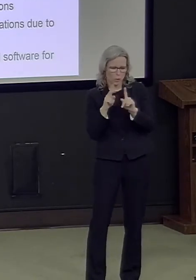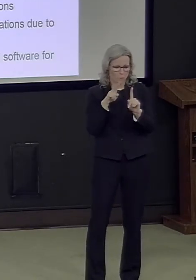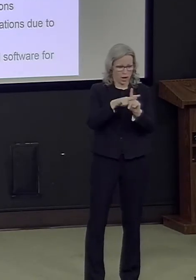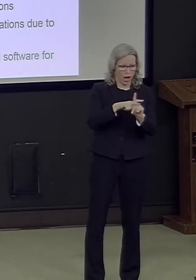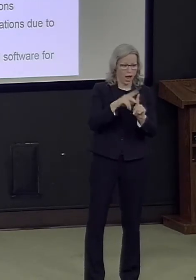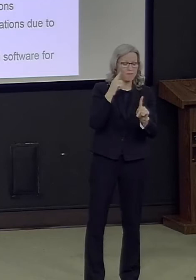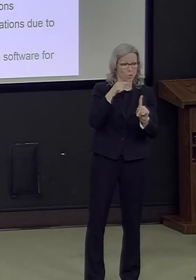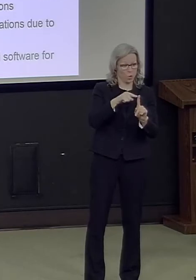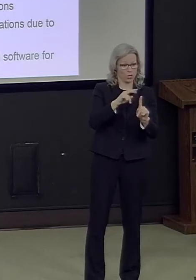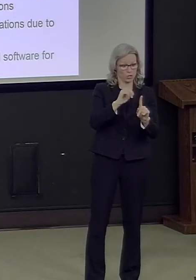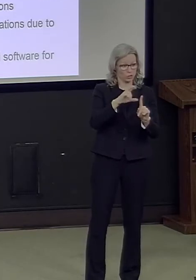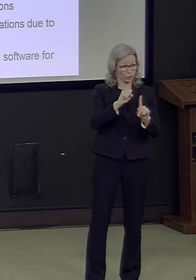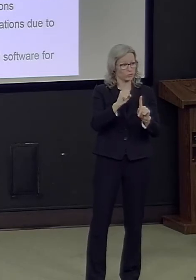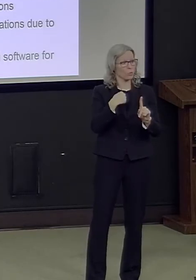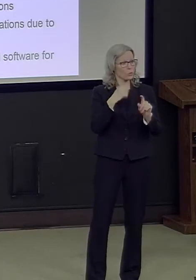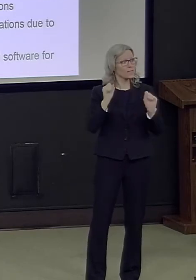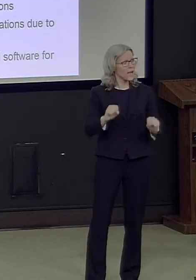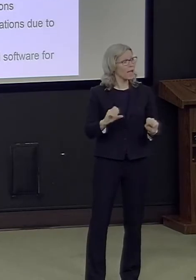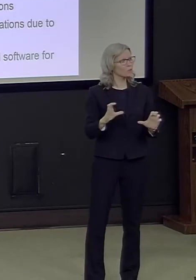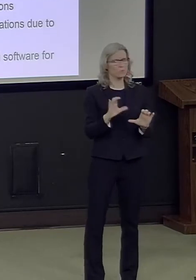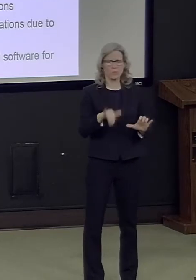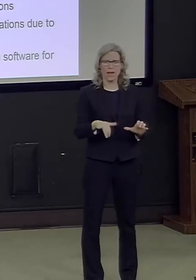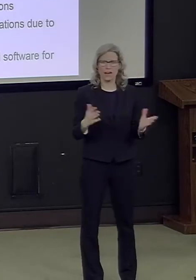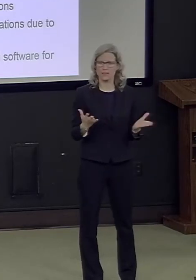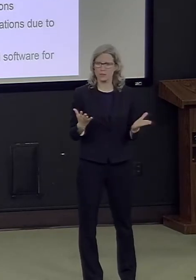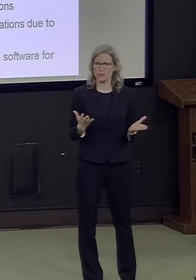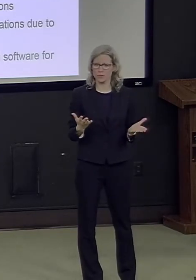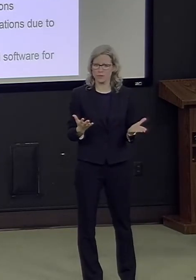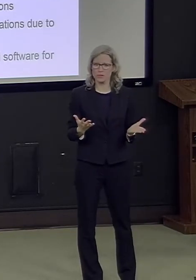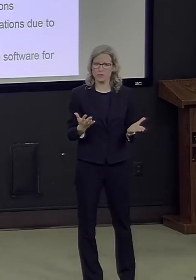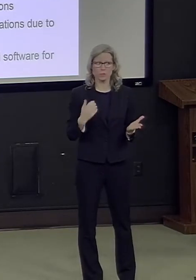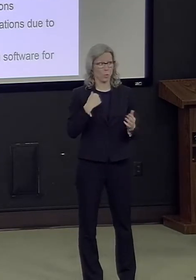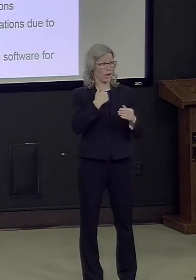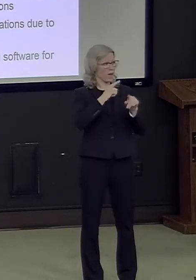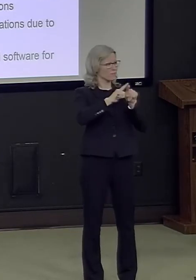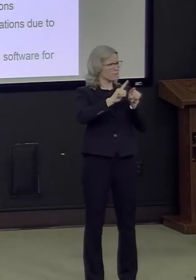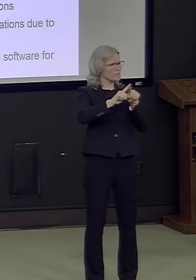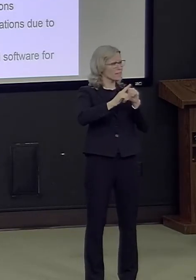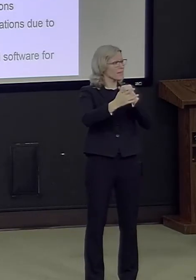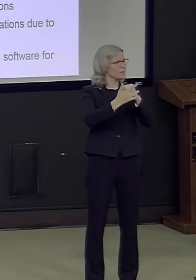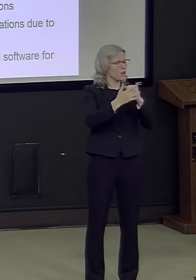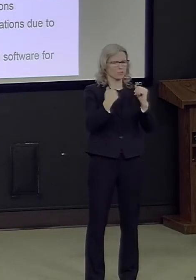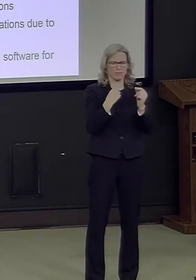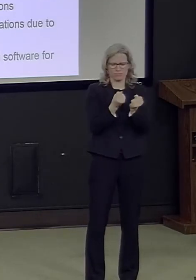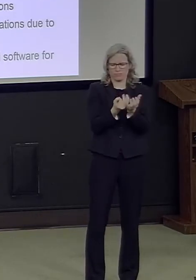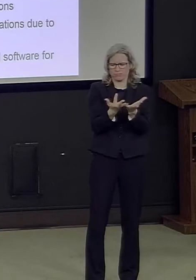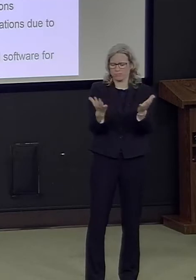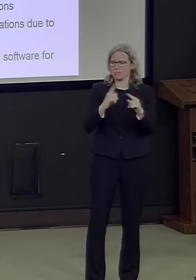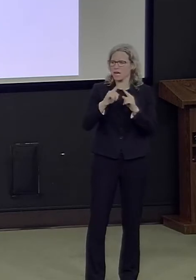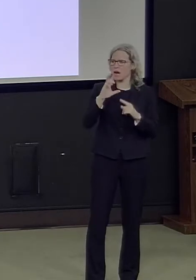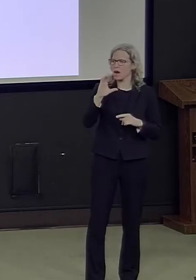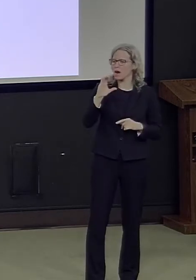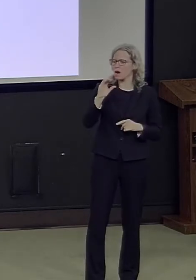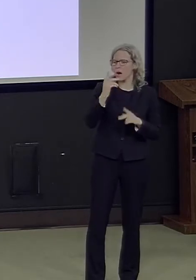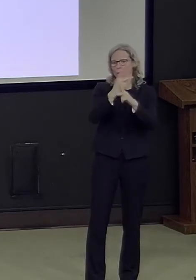So we come to this new technology with a whole repertoire of computational tools that suit us.